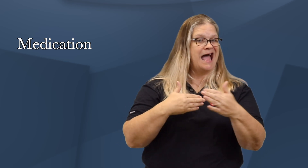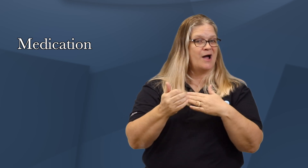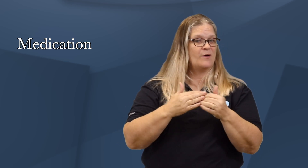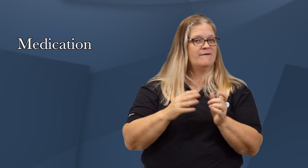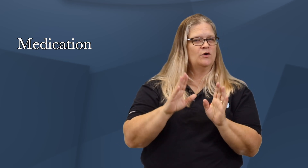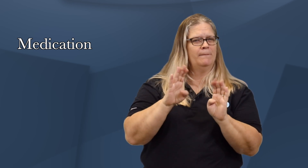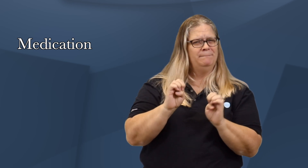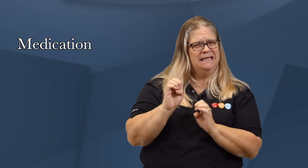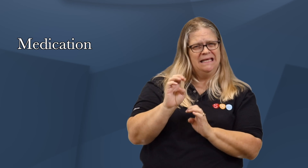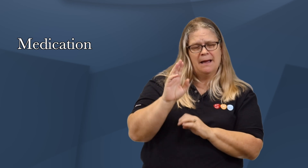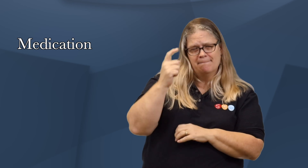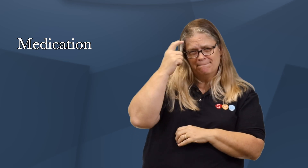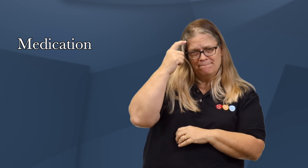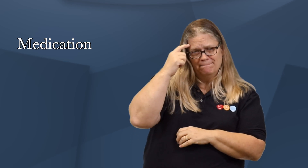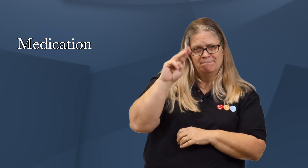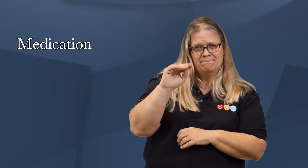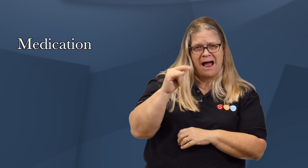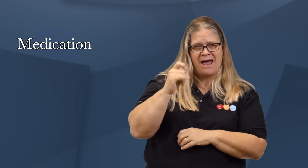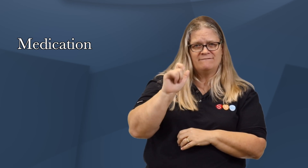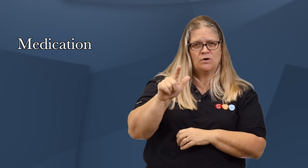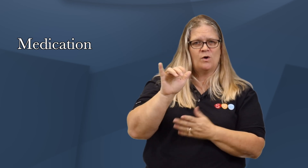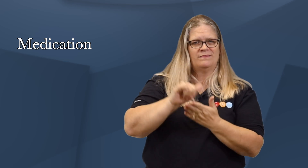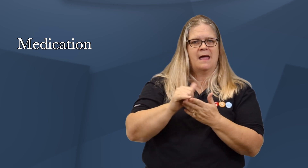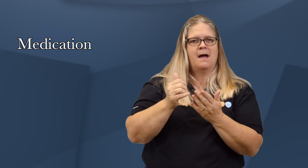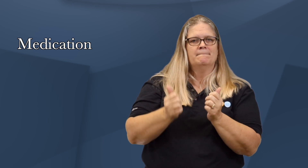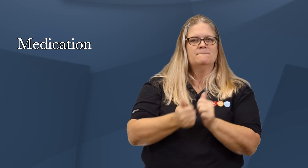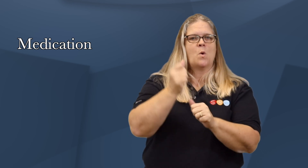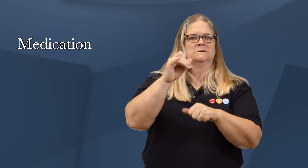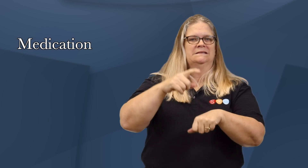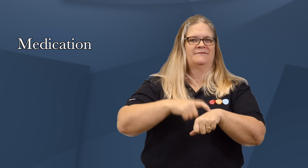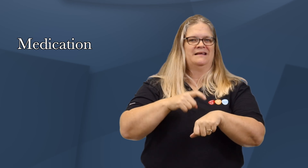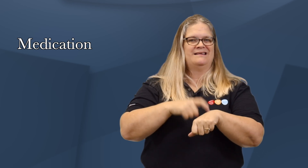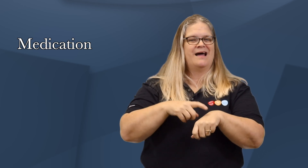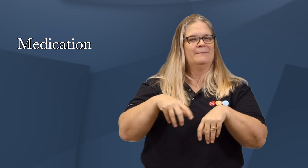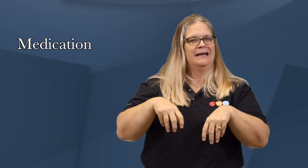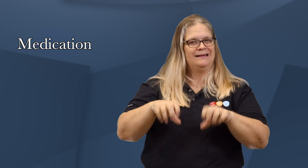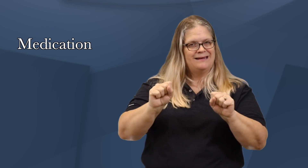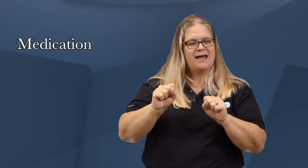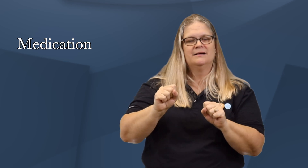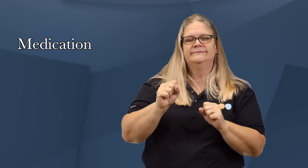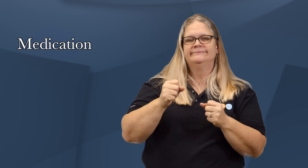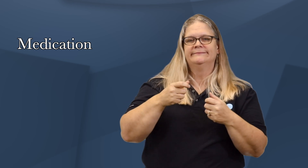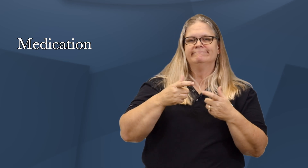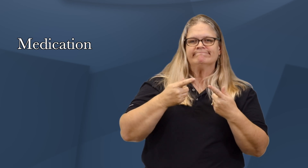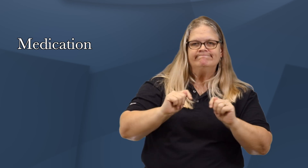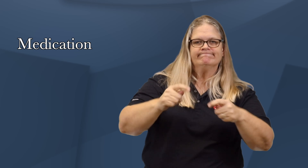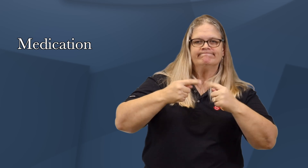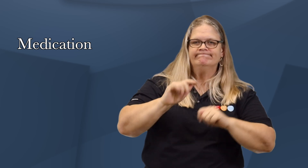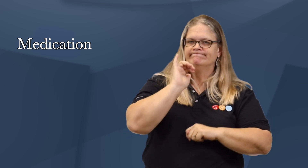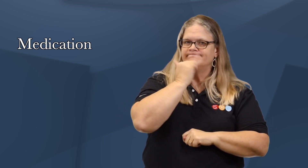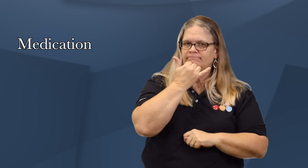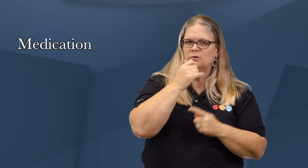However, be mindful that most of the time, it does take trial and error